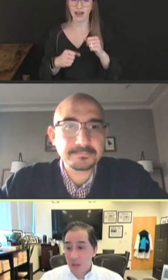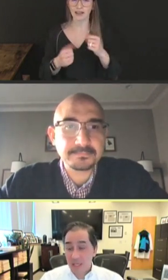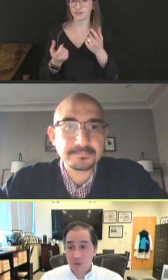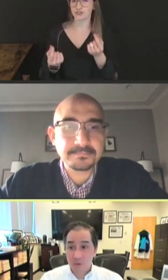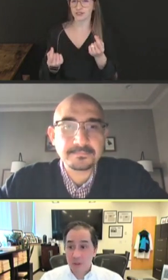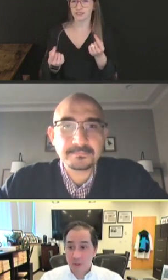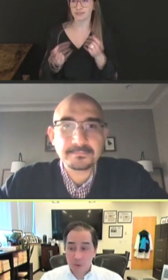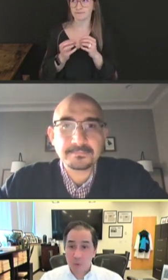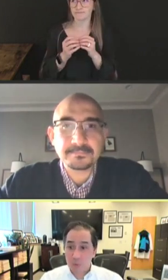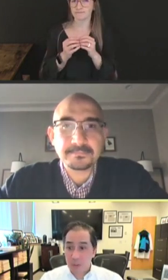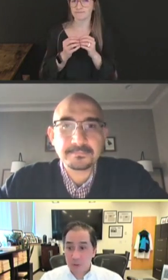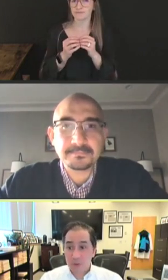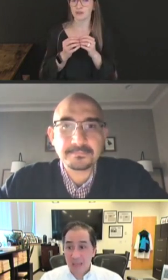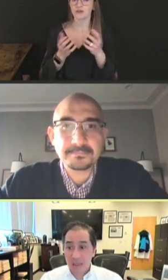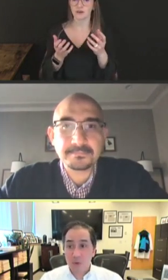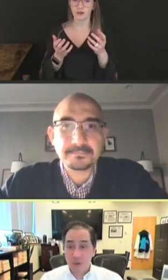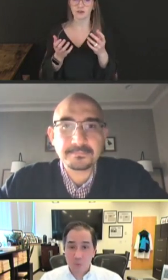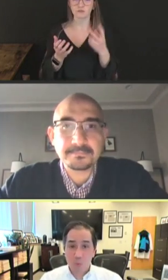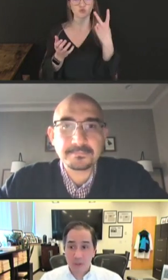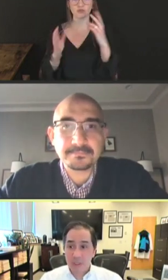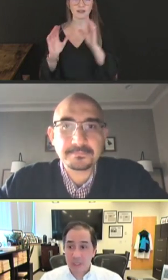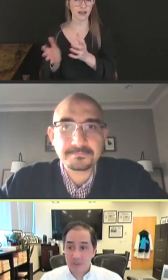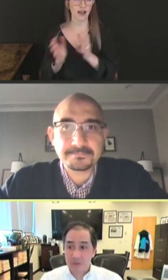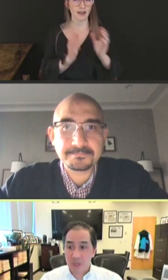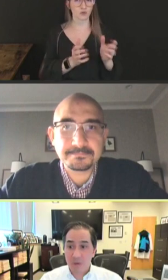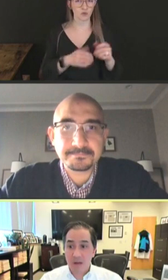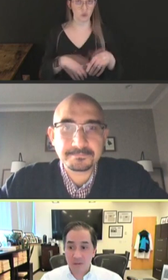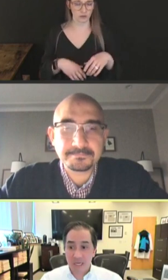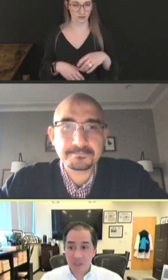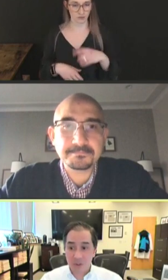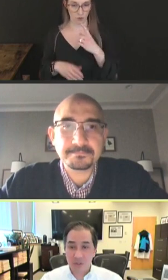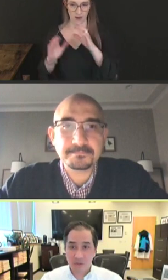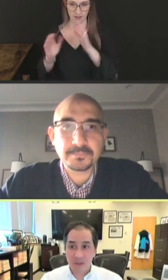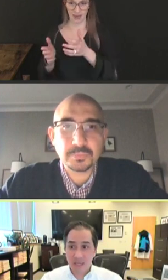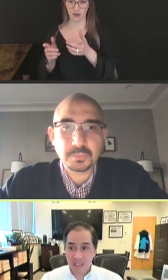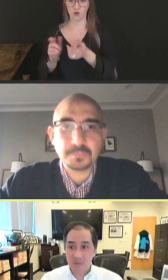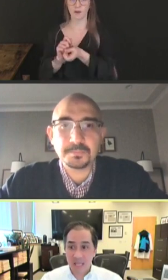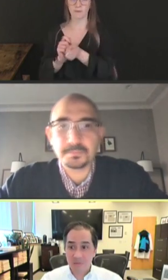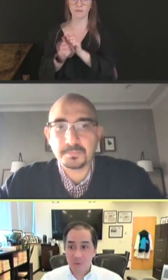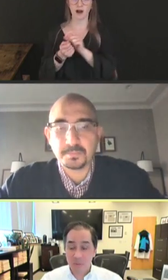I guess, fall into two categories. One is modifications of the vaccine platform,